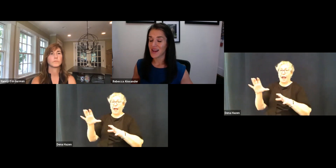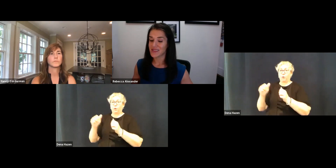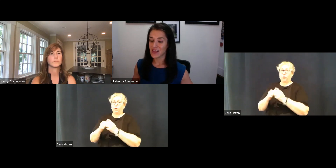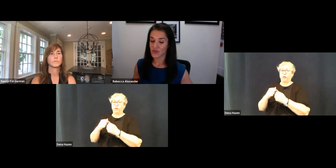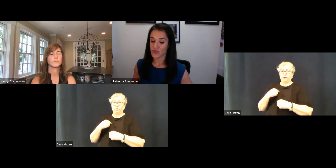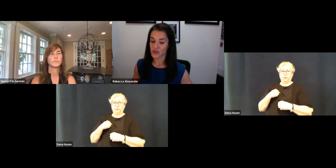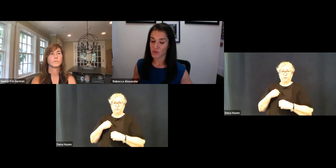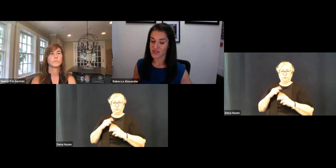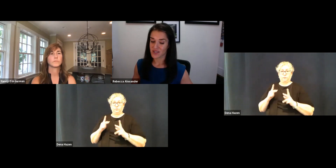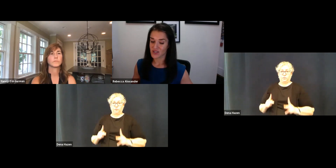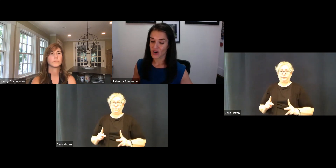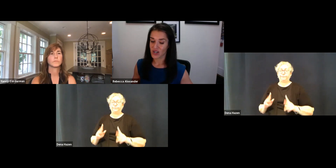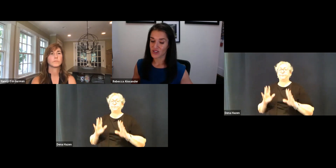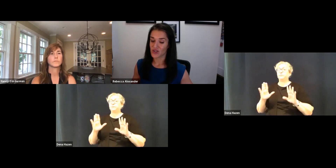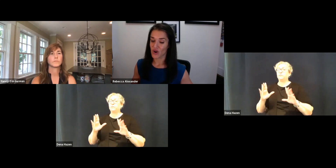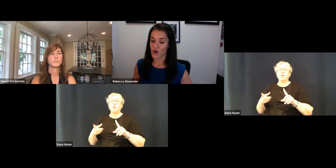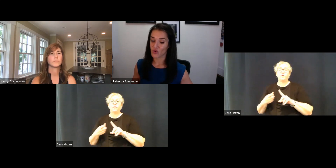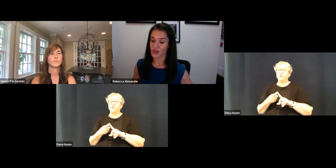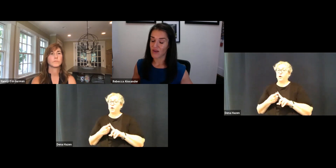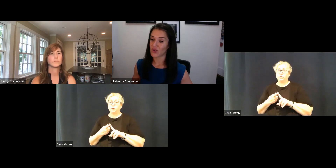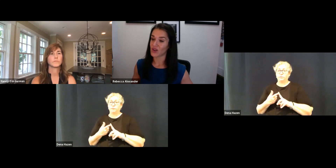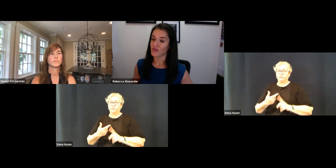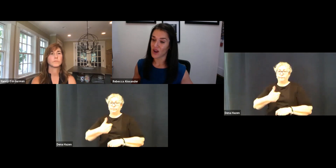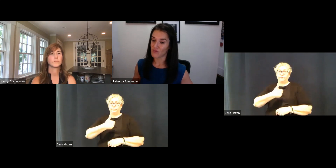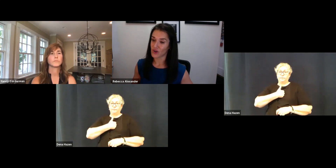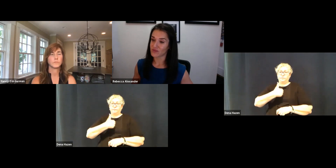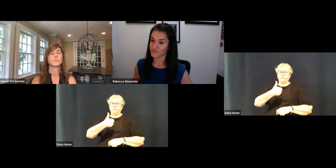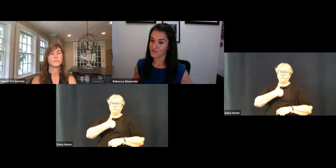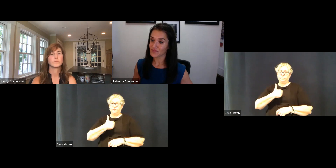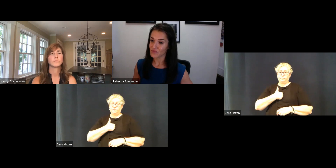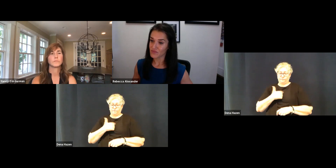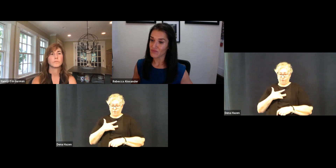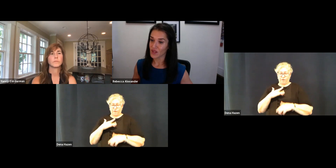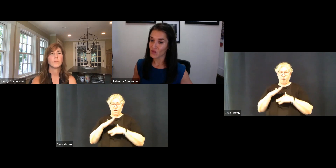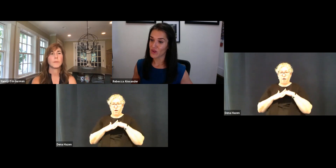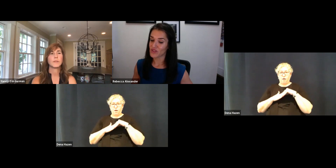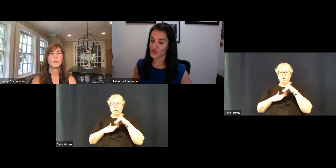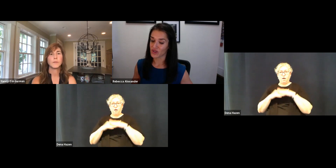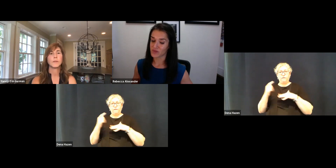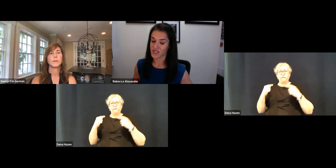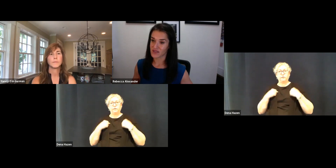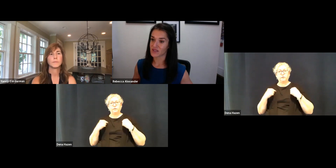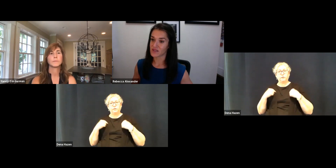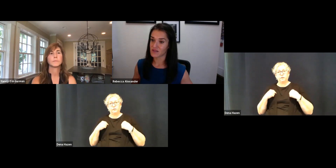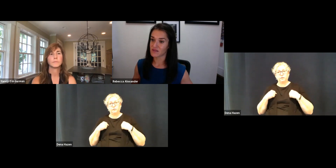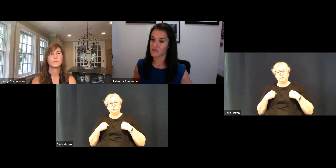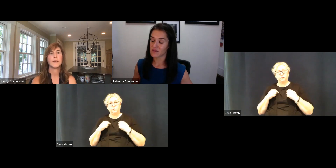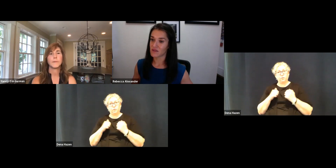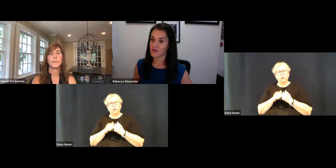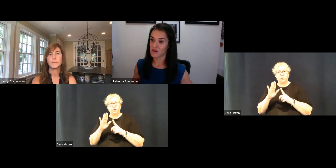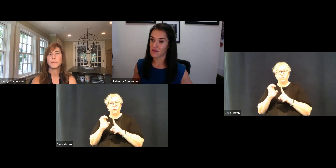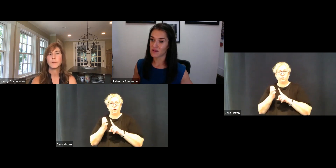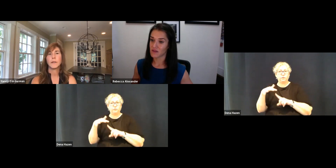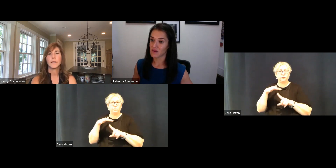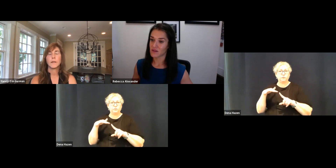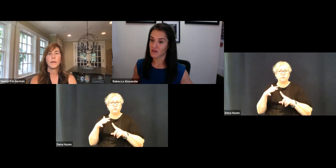I think the first place to start is your own level of comfort with the circumstances.